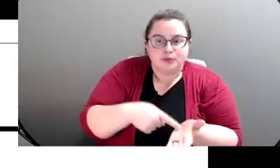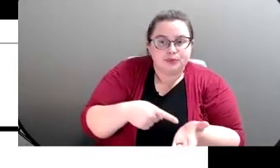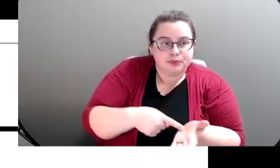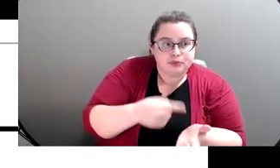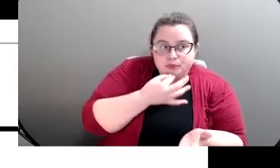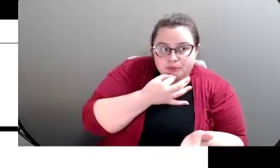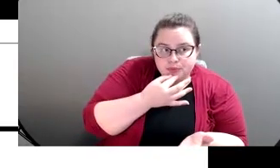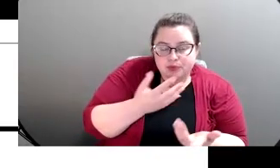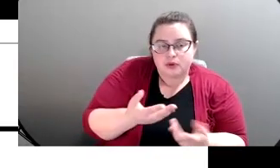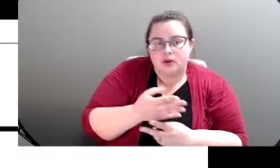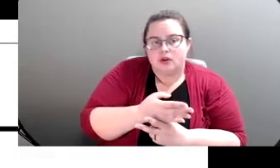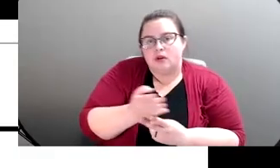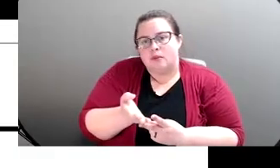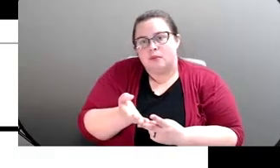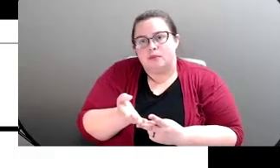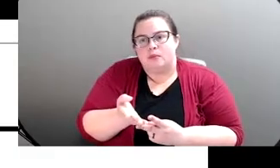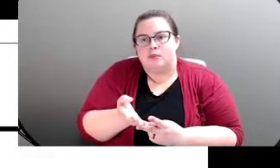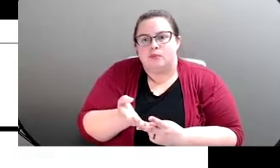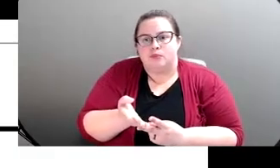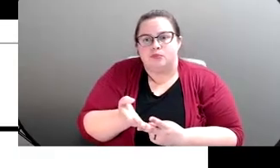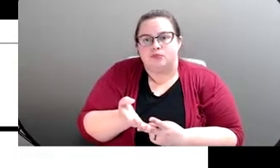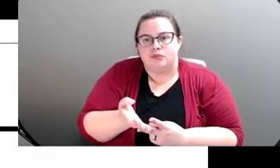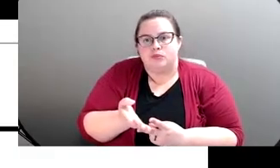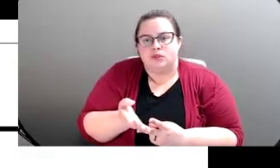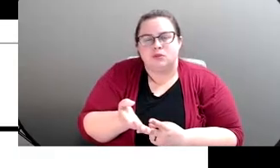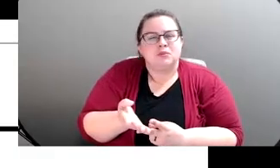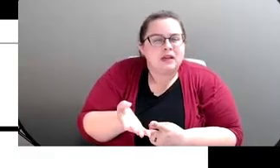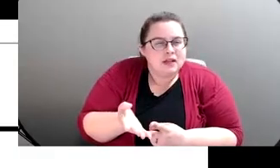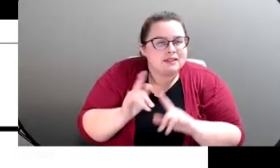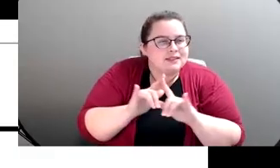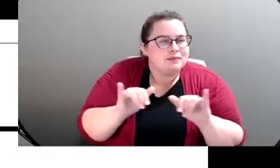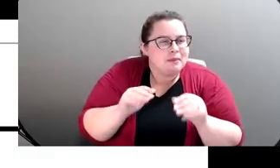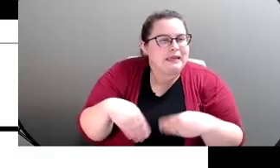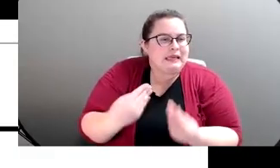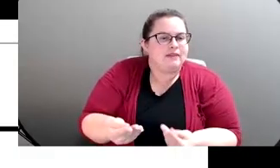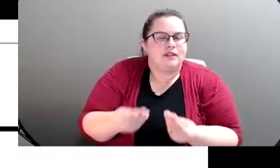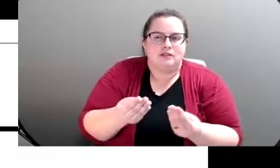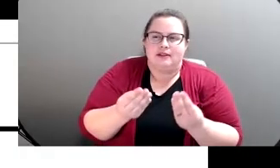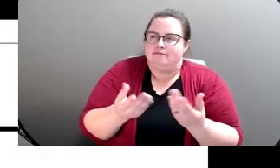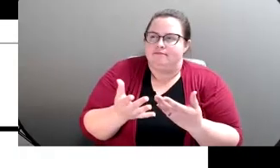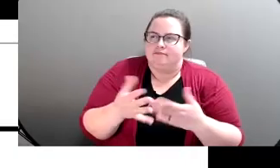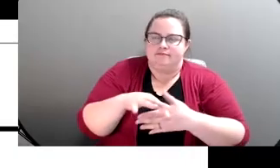But give it some substance so we can use it to maybe explain